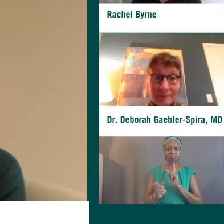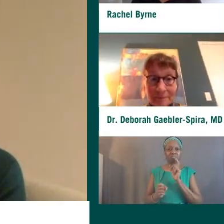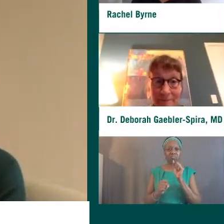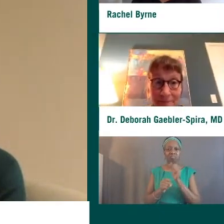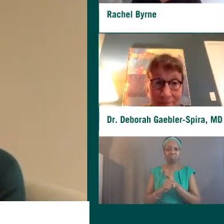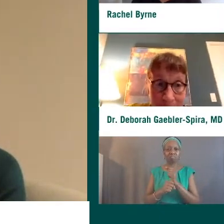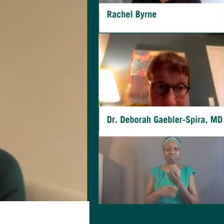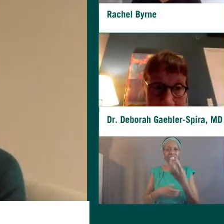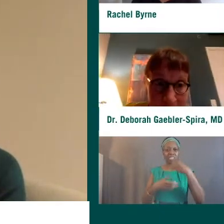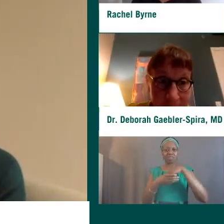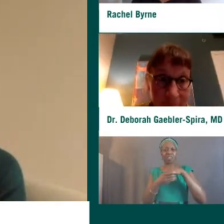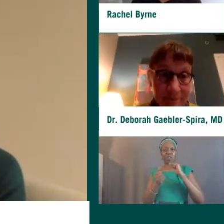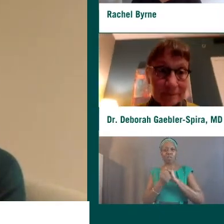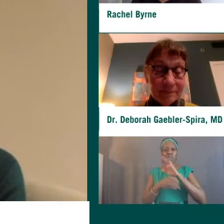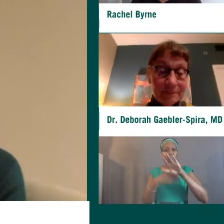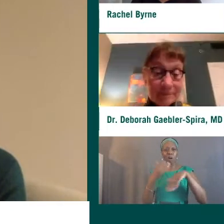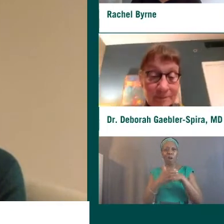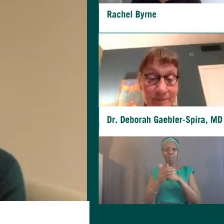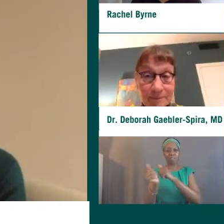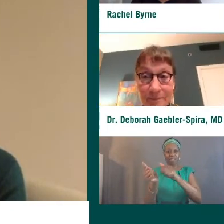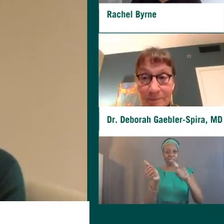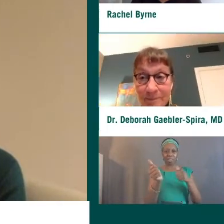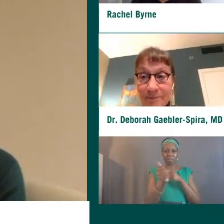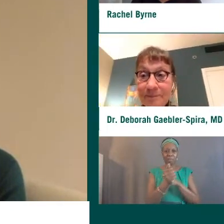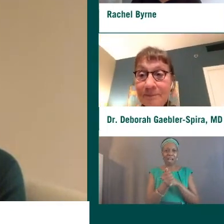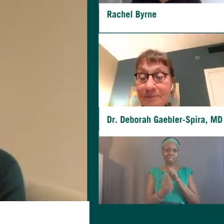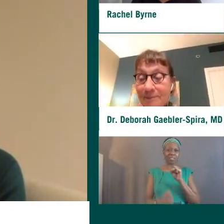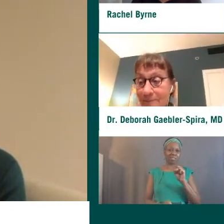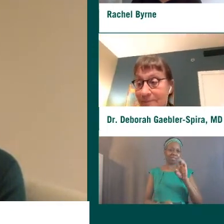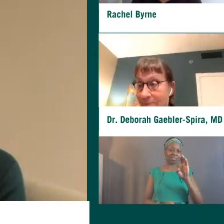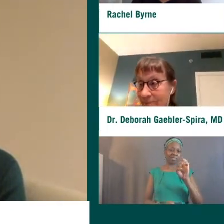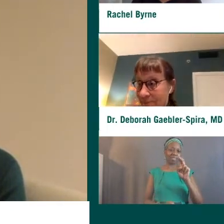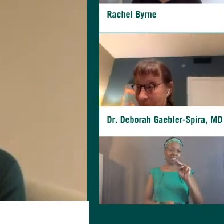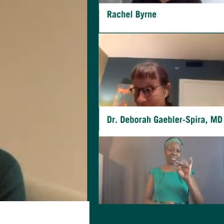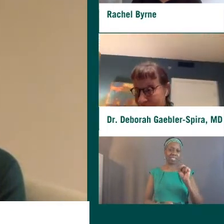that there is so much behind the scenes.